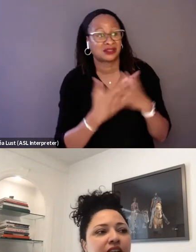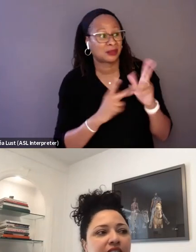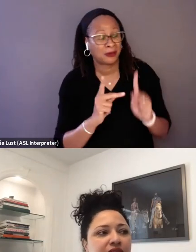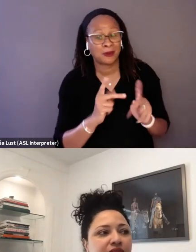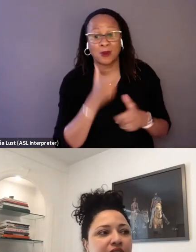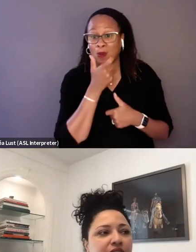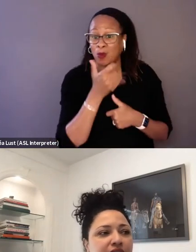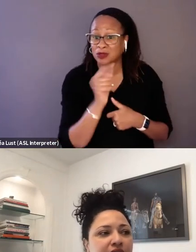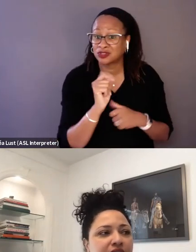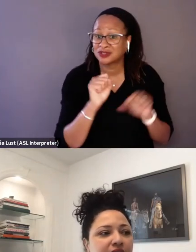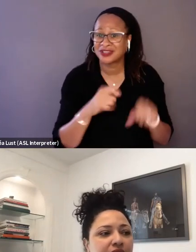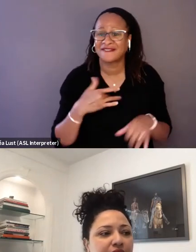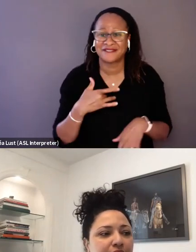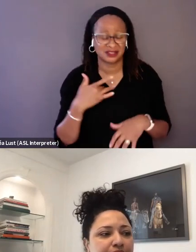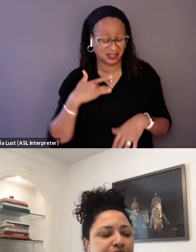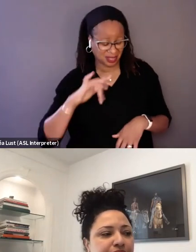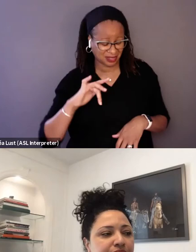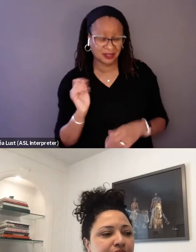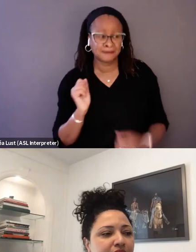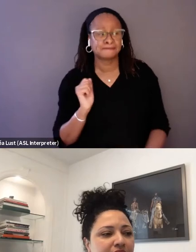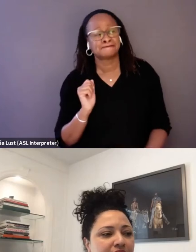and they can feel a sense of share, you know,